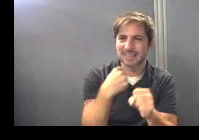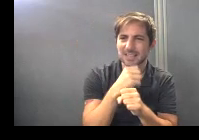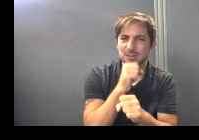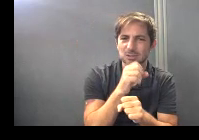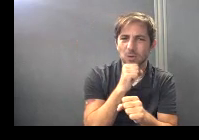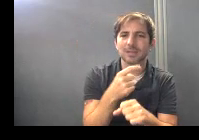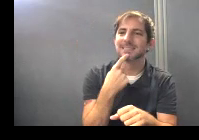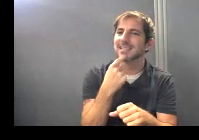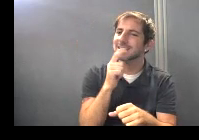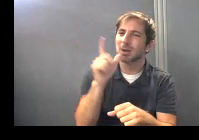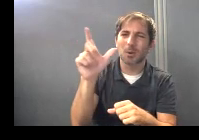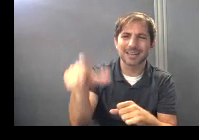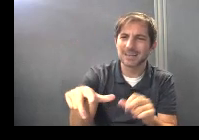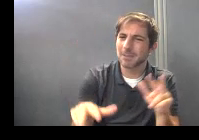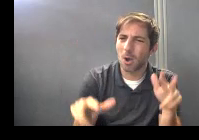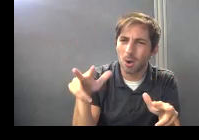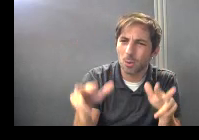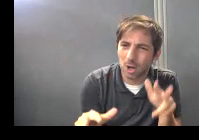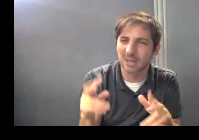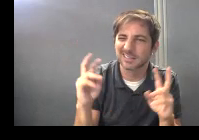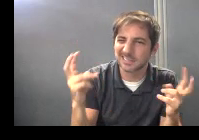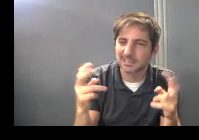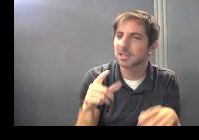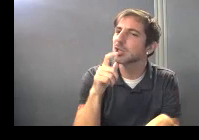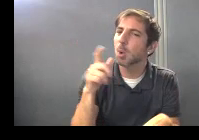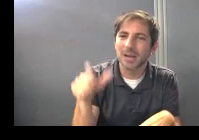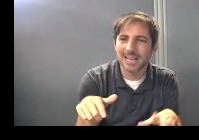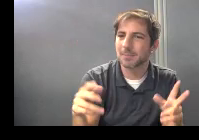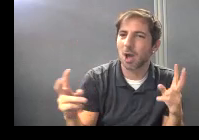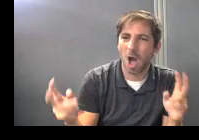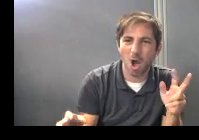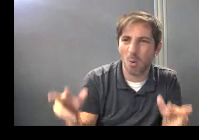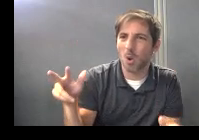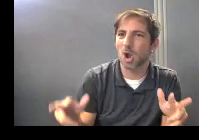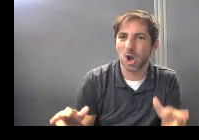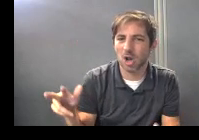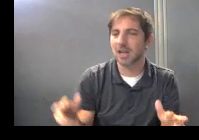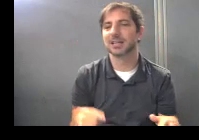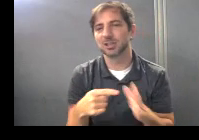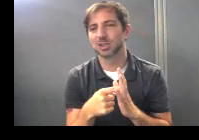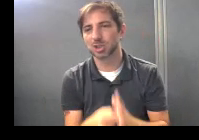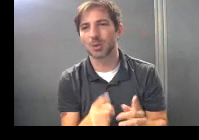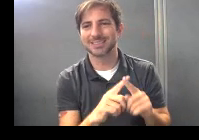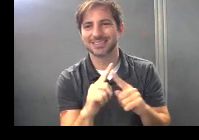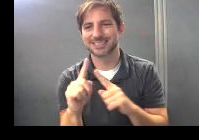NEED TO BE AWKWARD." IT SHOWS AWKWARD INTERACTIONS AS WELL AS THE